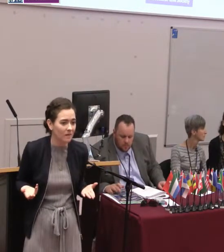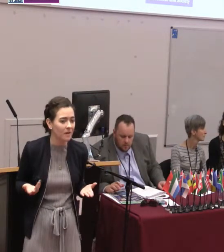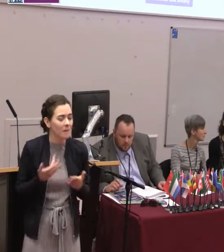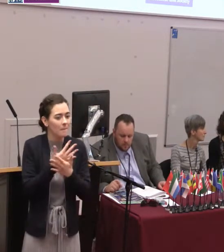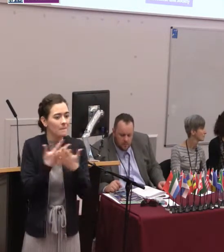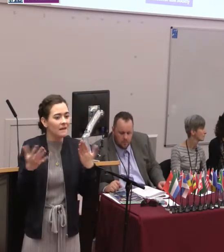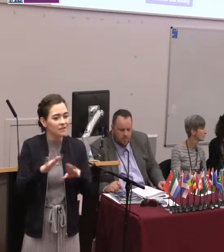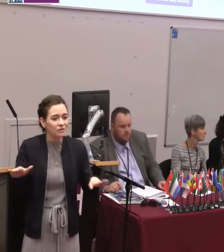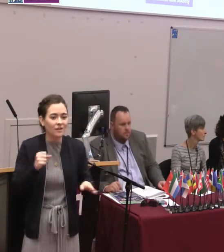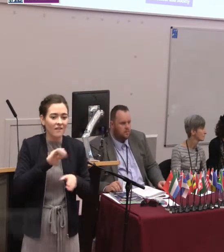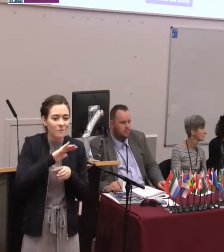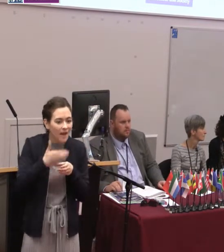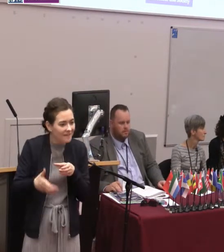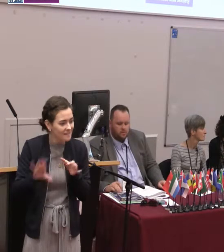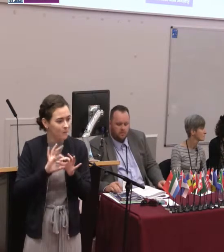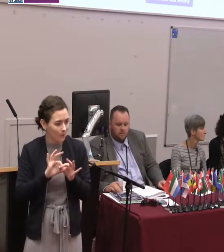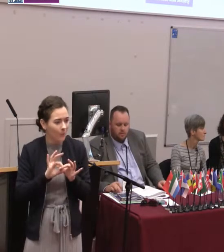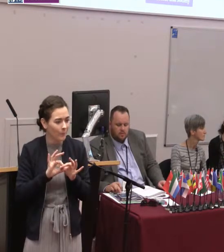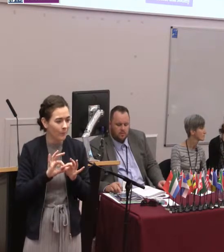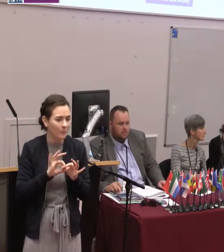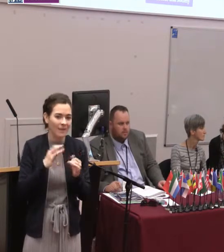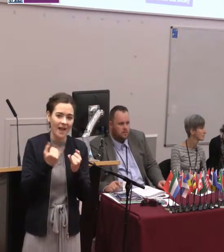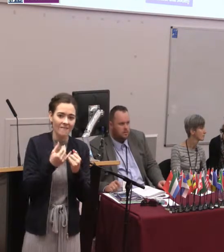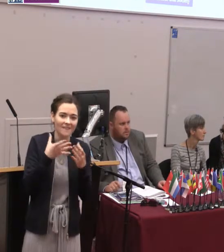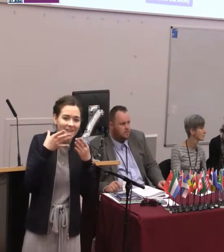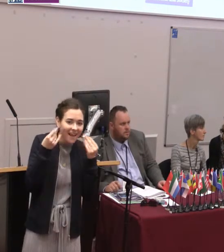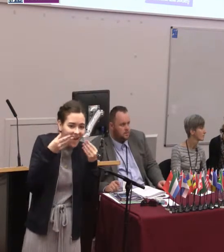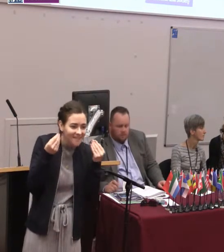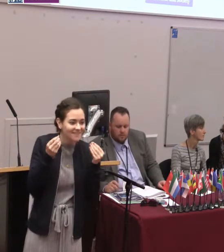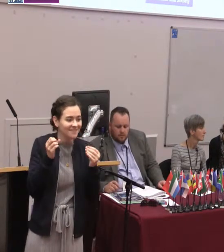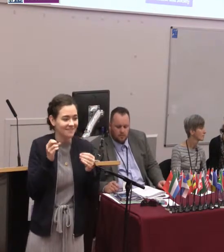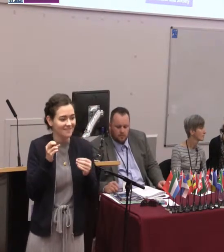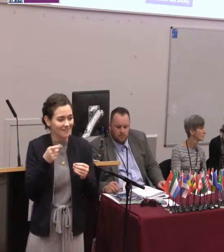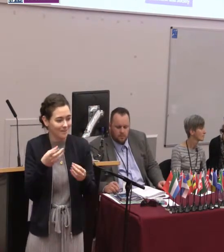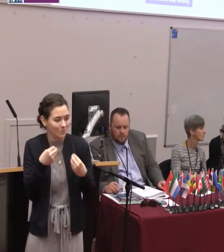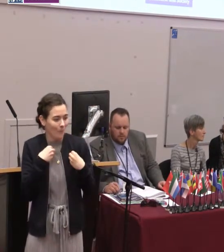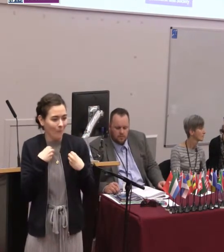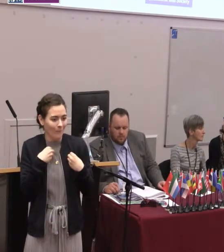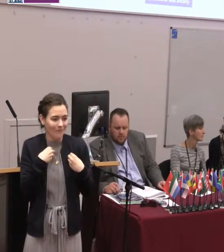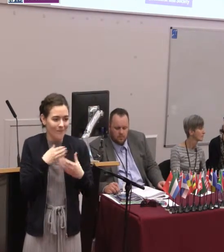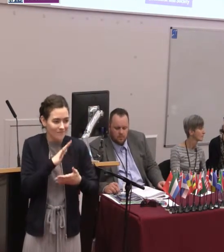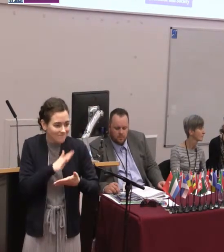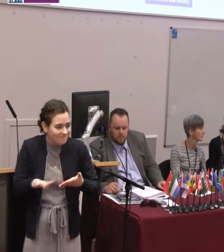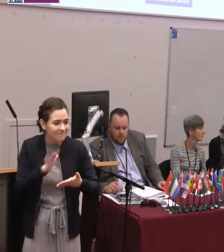have pets in their home, they have a cat to cuddle and call the run.